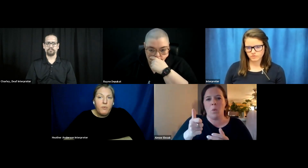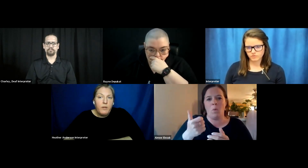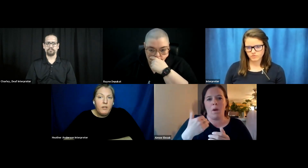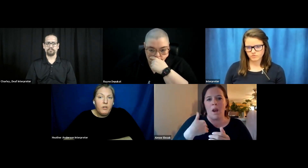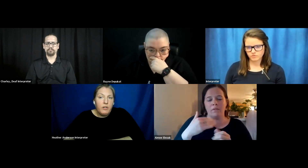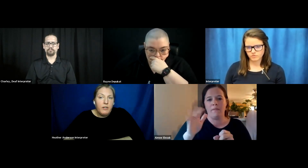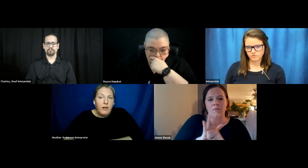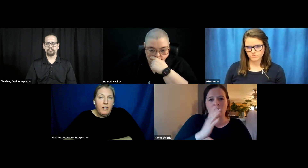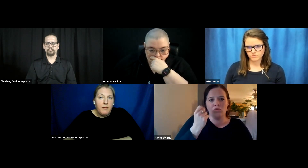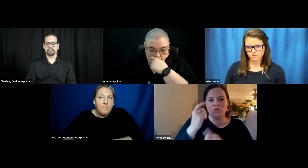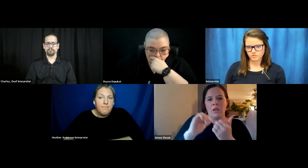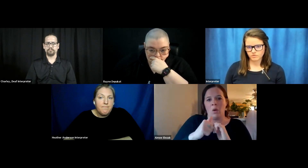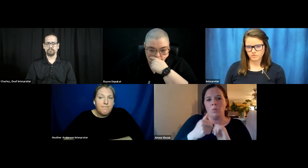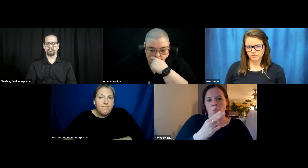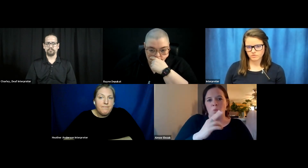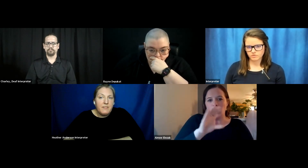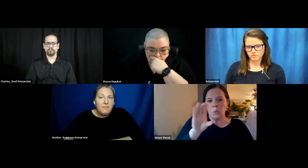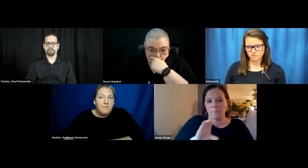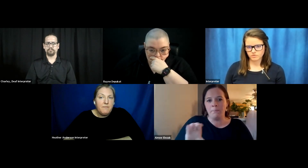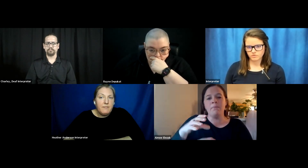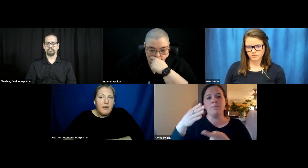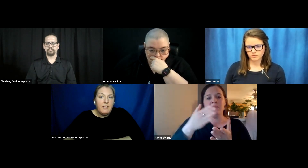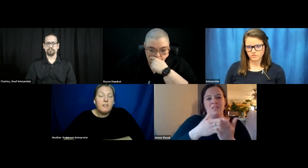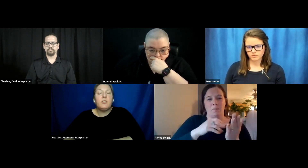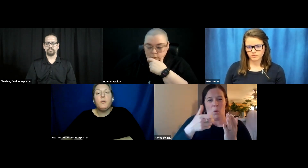I'm wondering if we could.